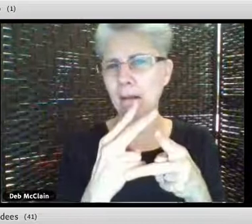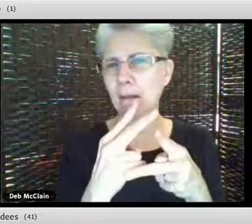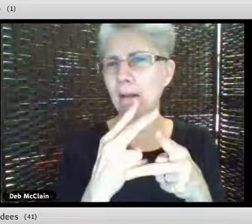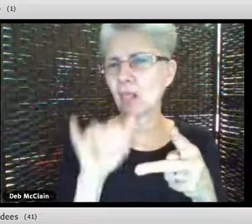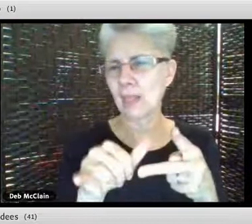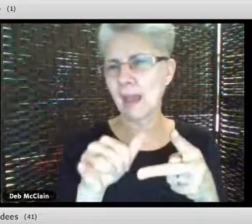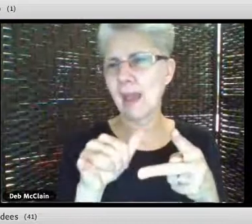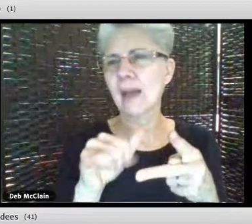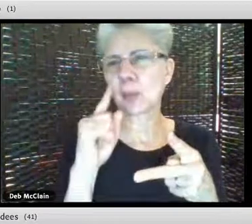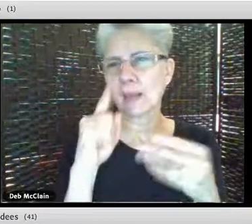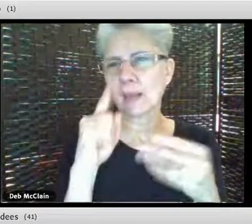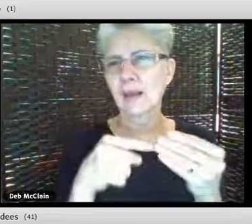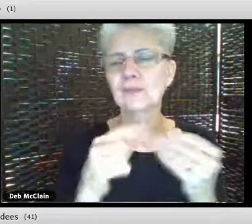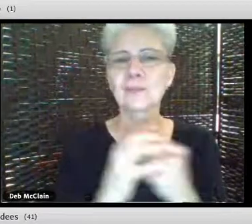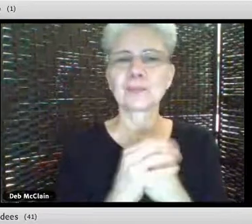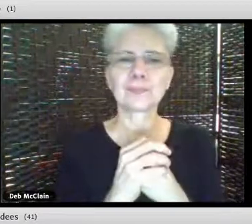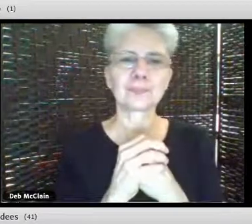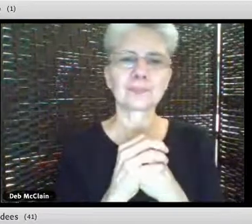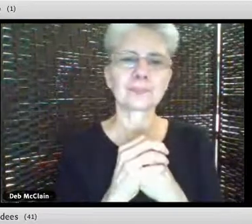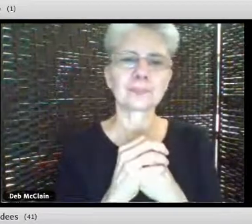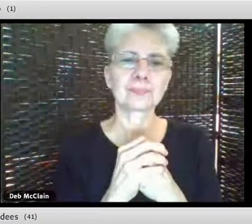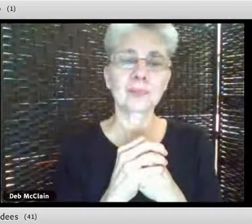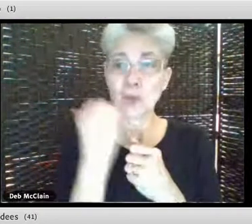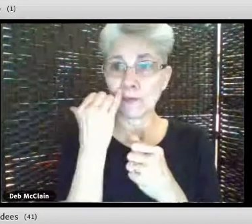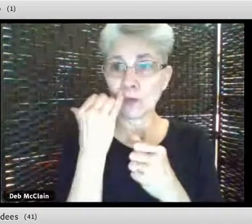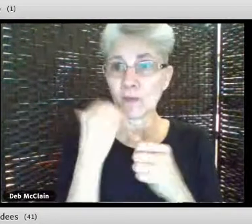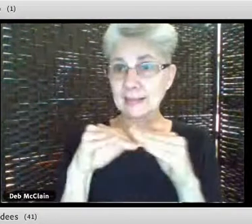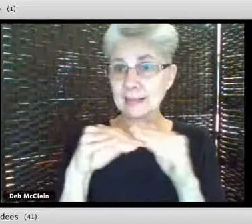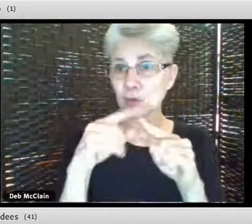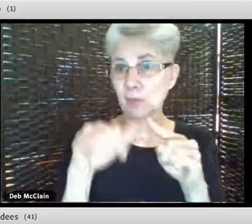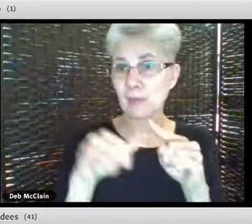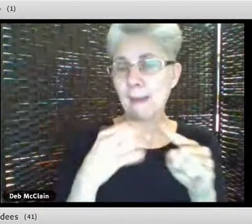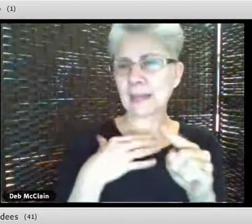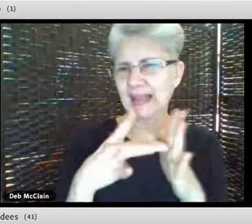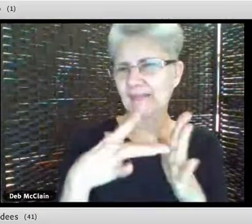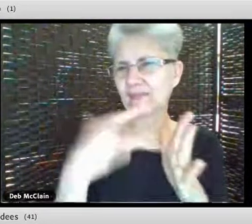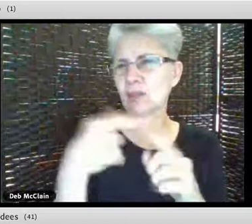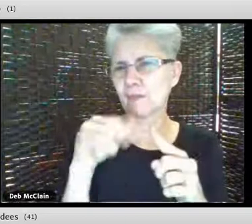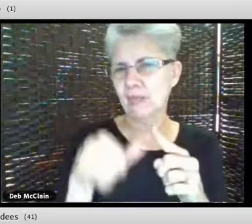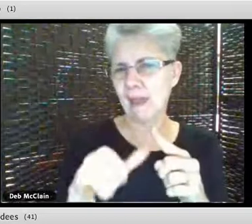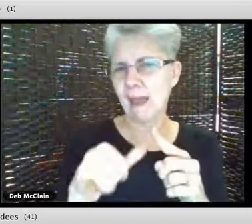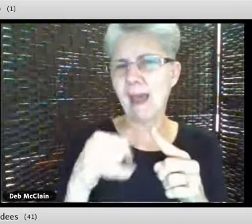for Google essentials, and they've got one on just about every product you can think of.